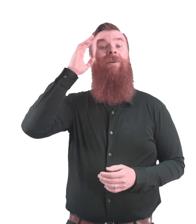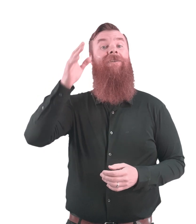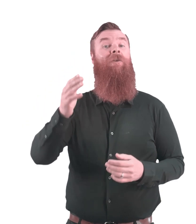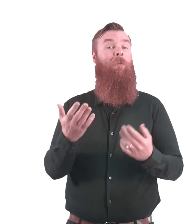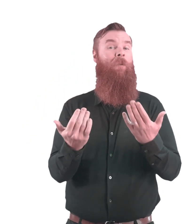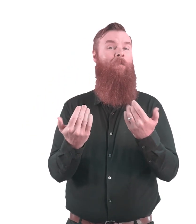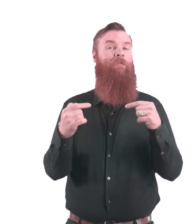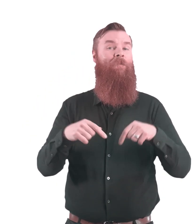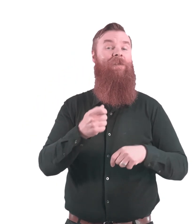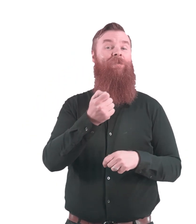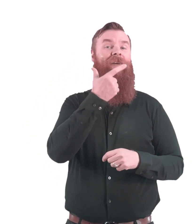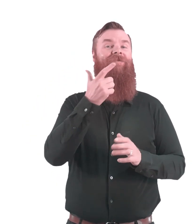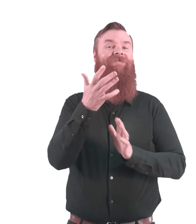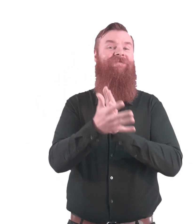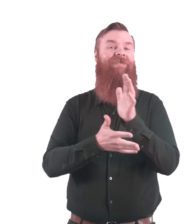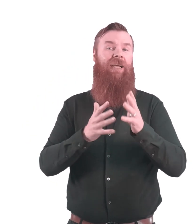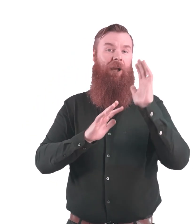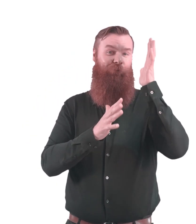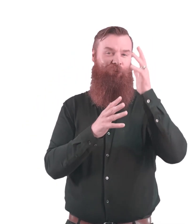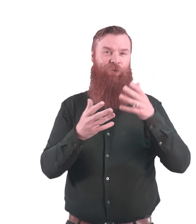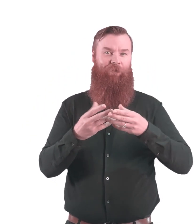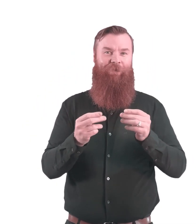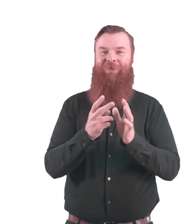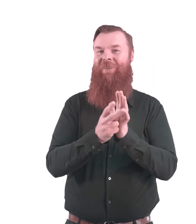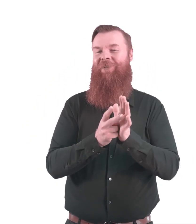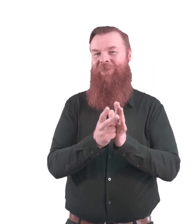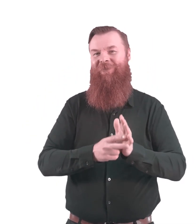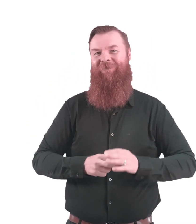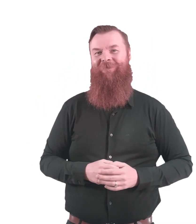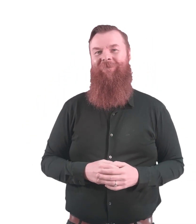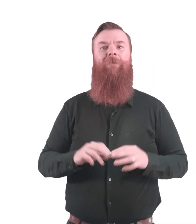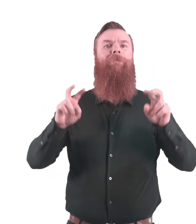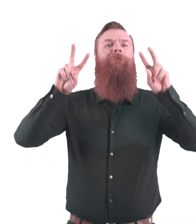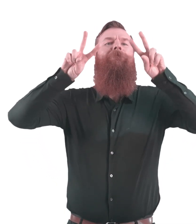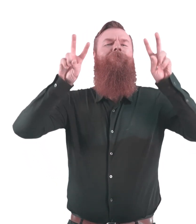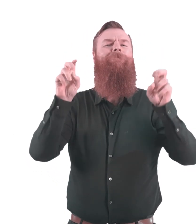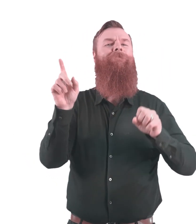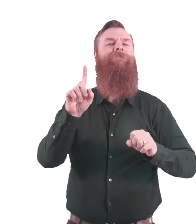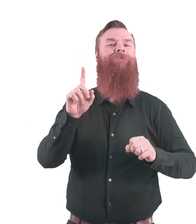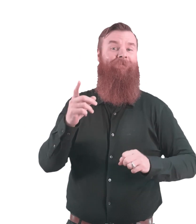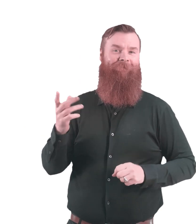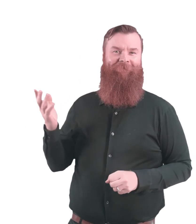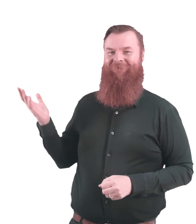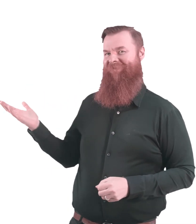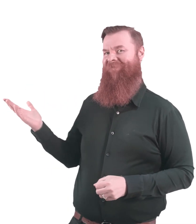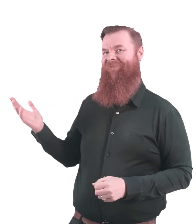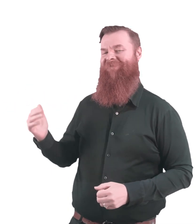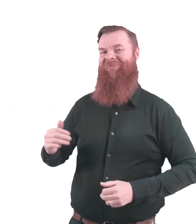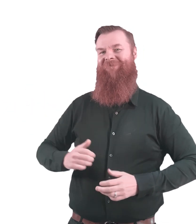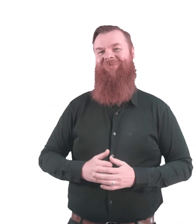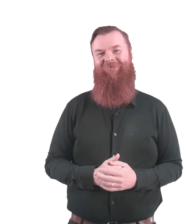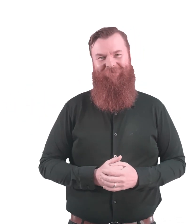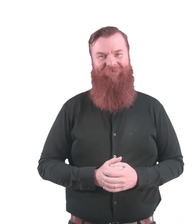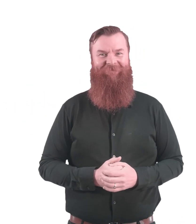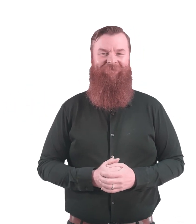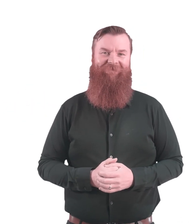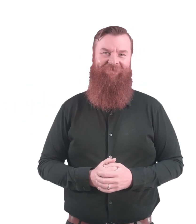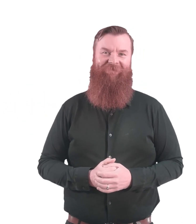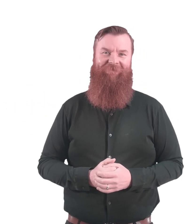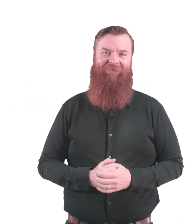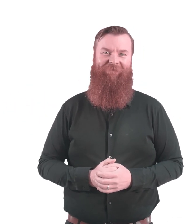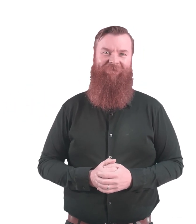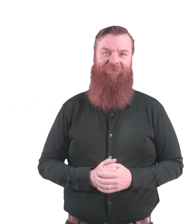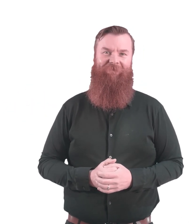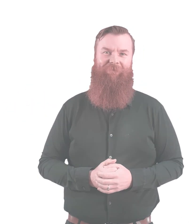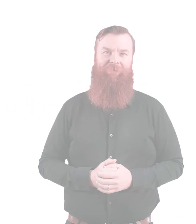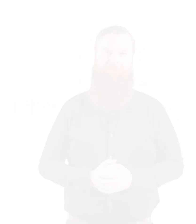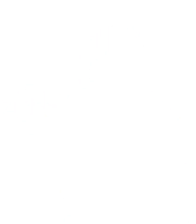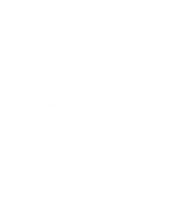Hello, and welcome to the Smiling Signs Auslan Resource. The topic of this video is “Interdental cleaning.”